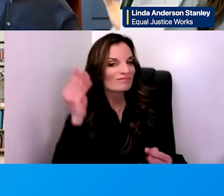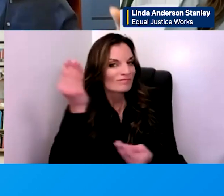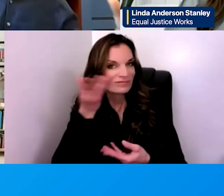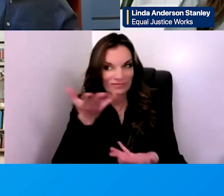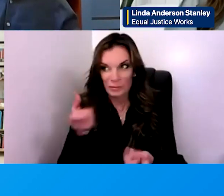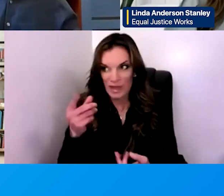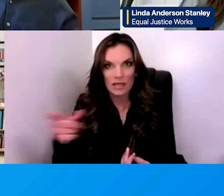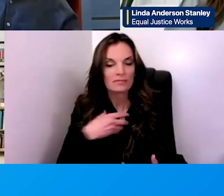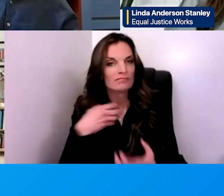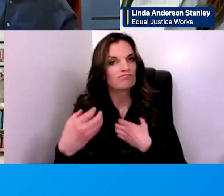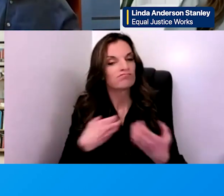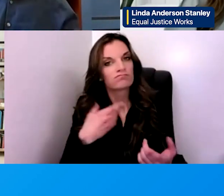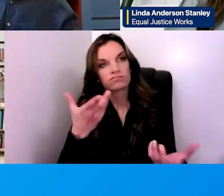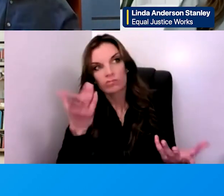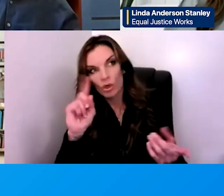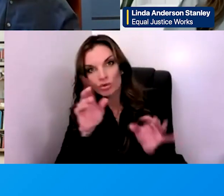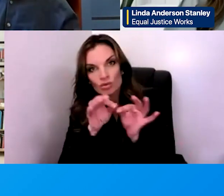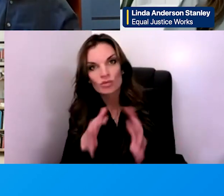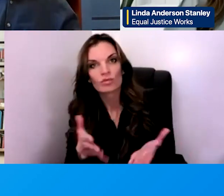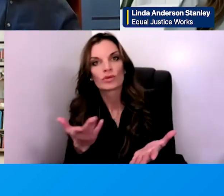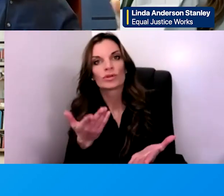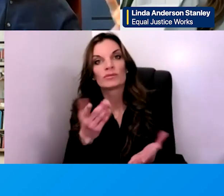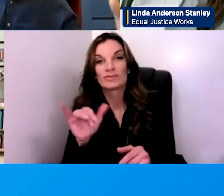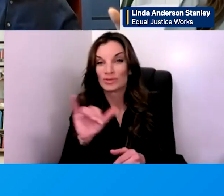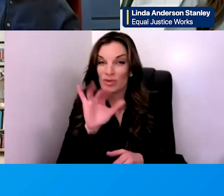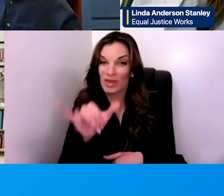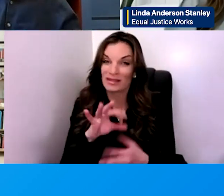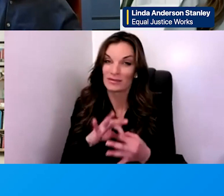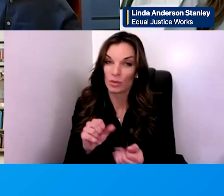We also recognized there was an economic justice issue. Because a lot of the people who